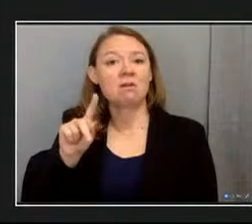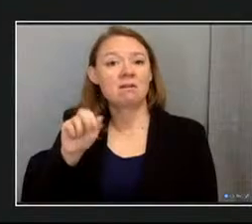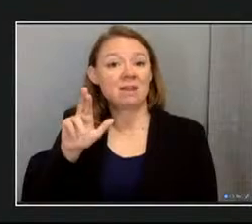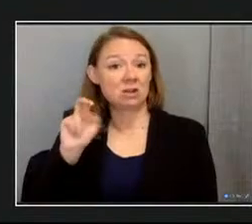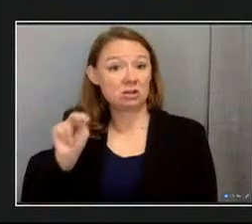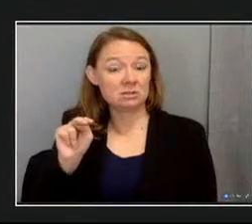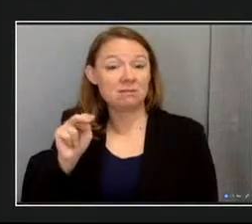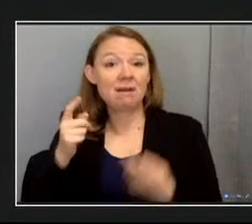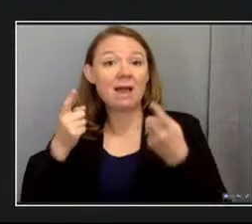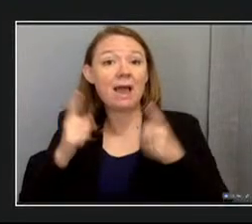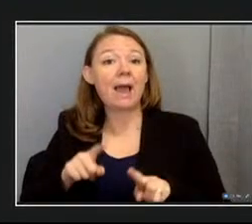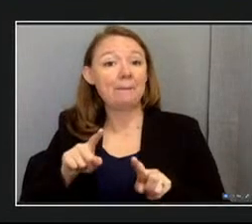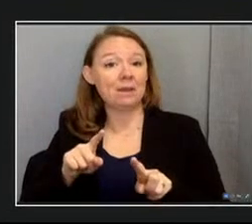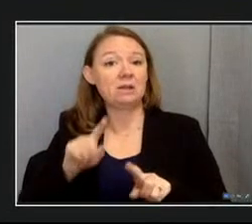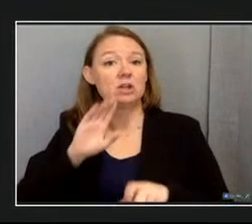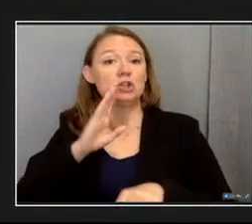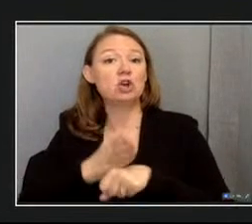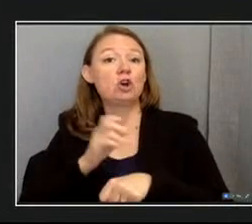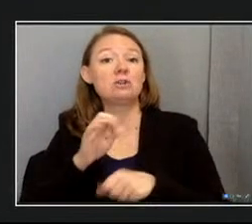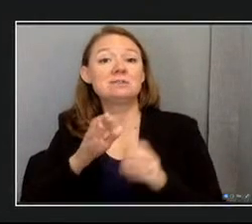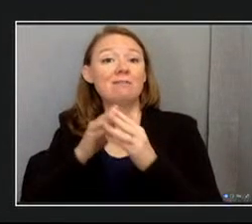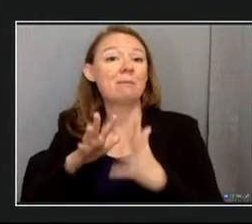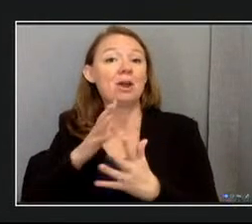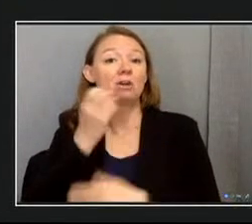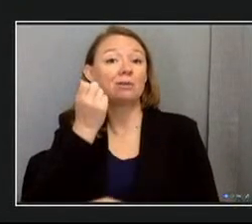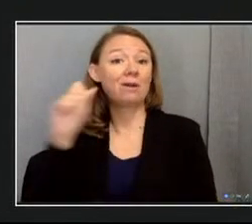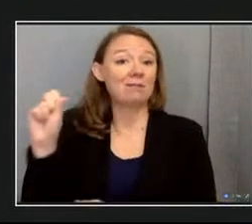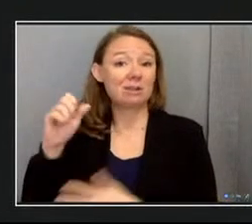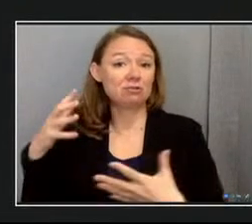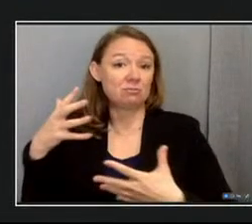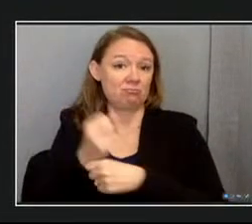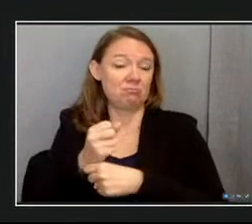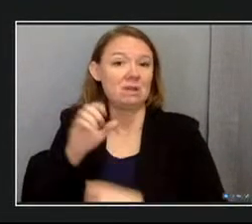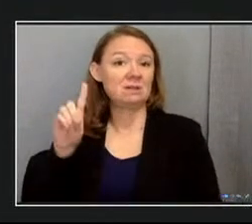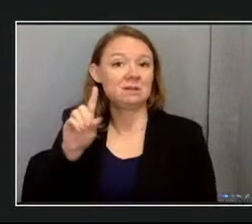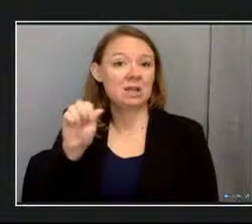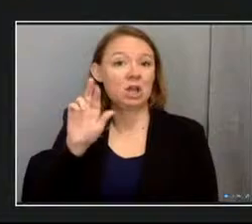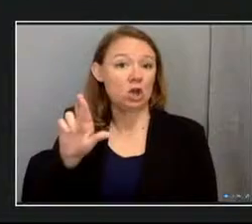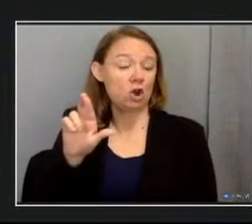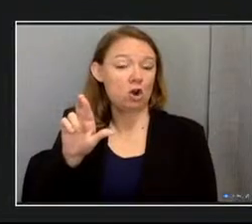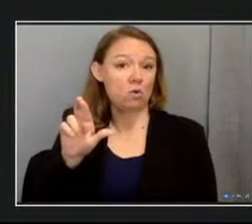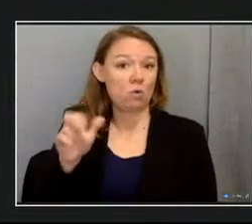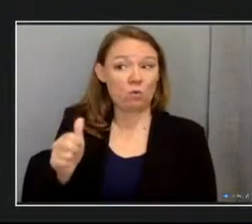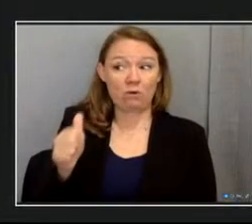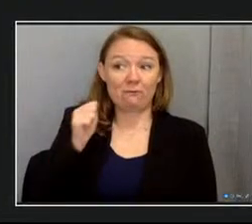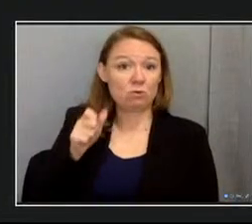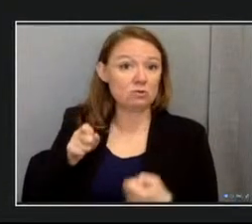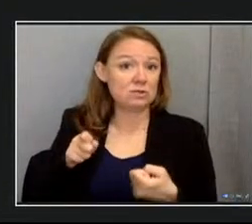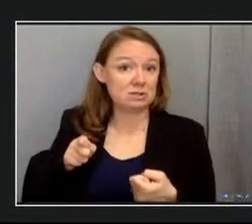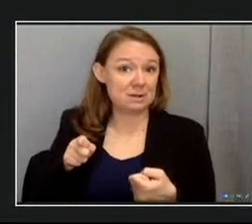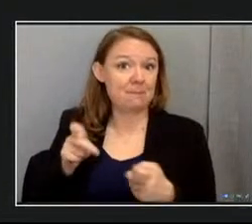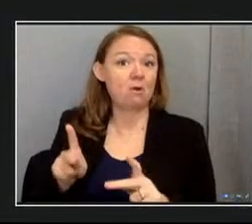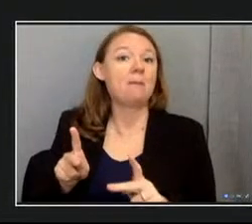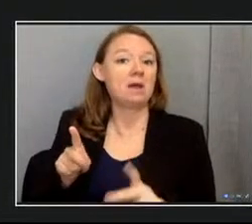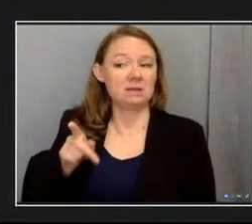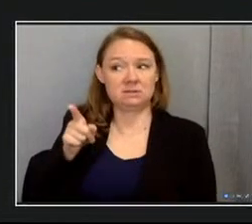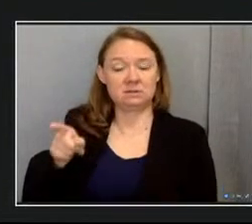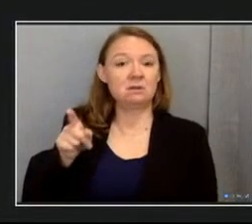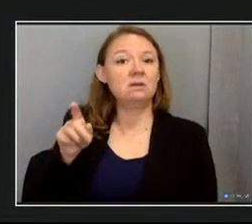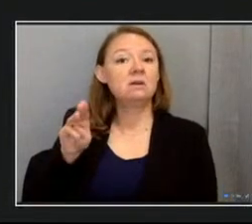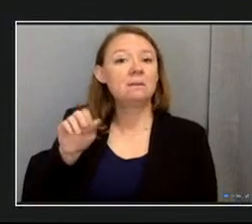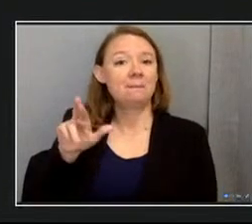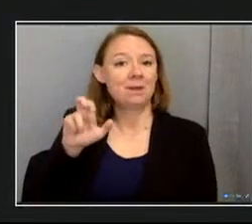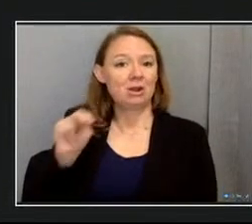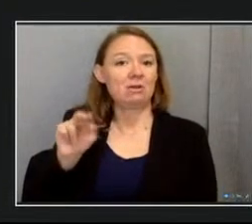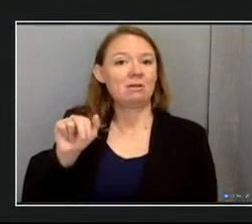the DAR refused to allow Ms. Anderson to sing at Constitution Hall in Washington, D.C.,